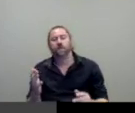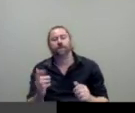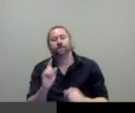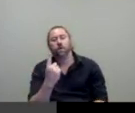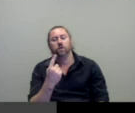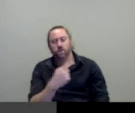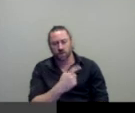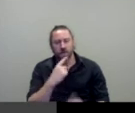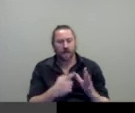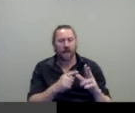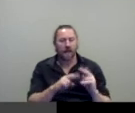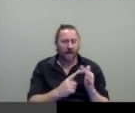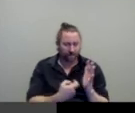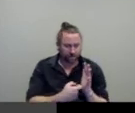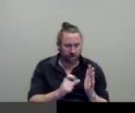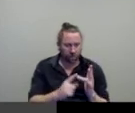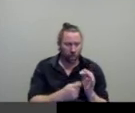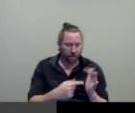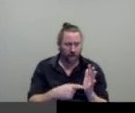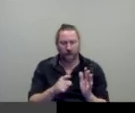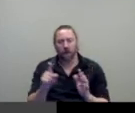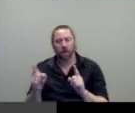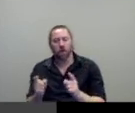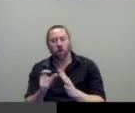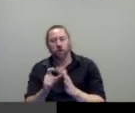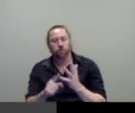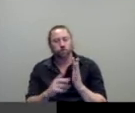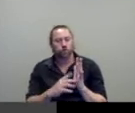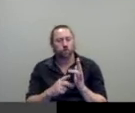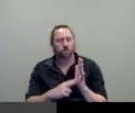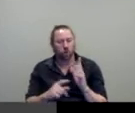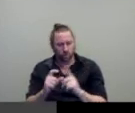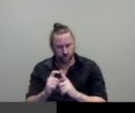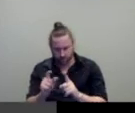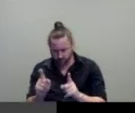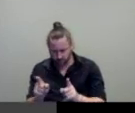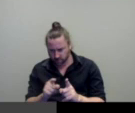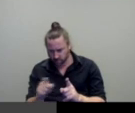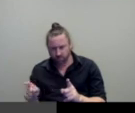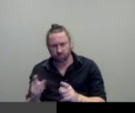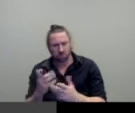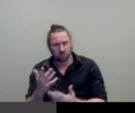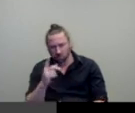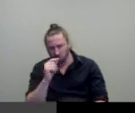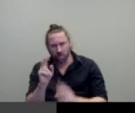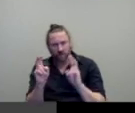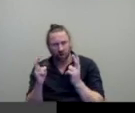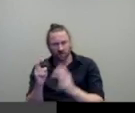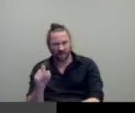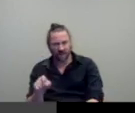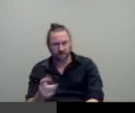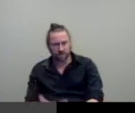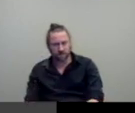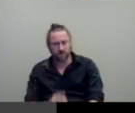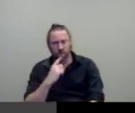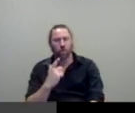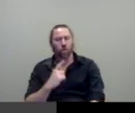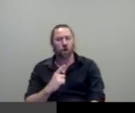the first one After Courbet, L´origine du monde surely that could function as a title by itself